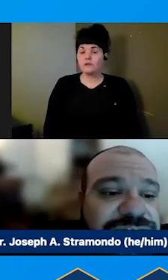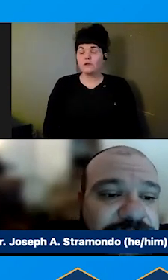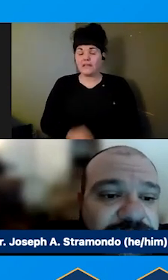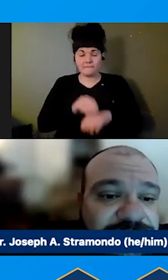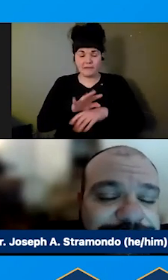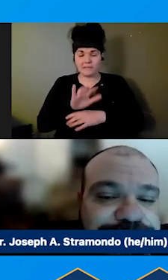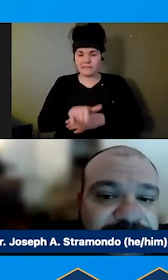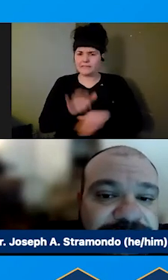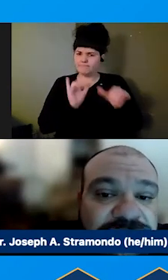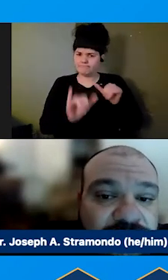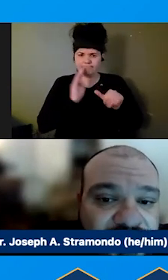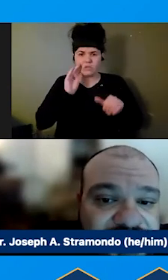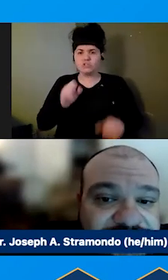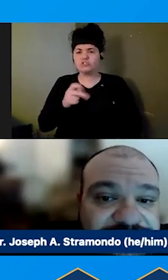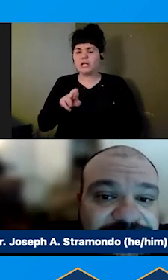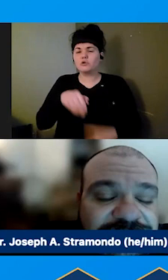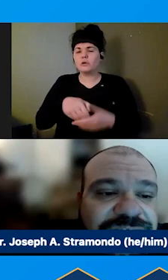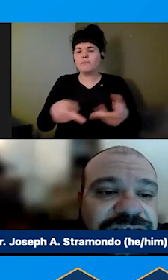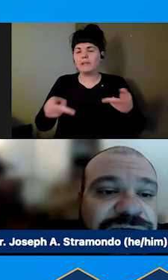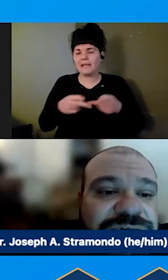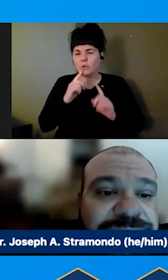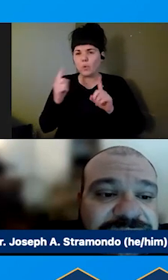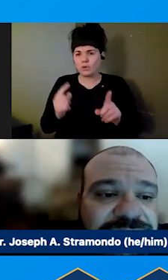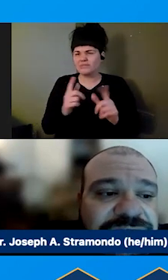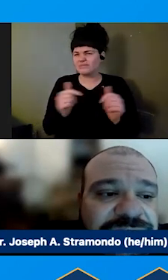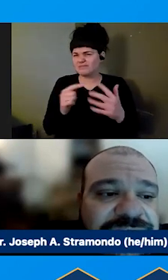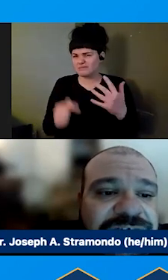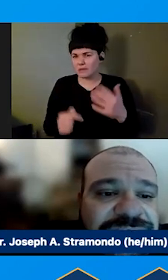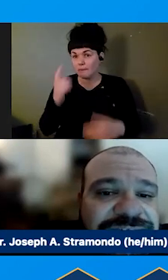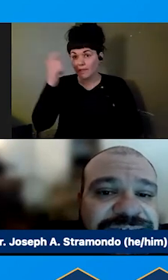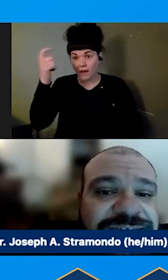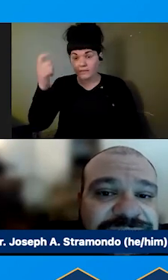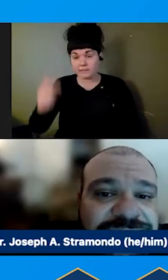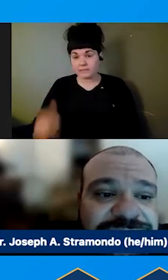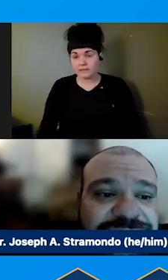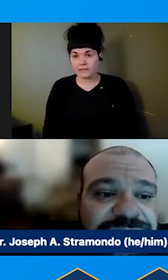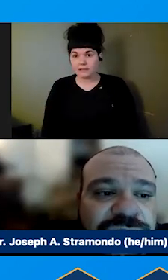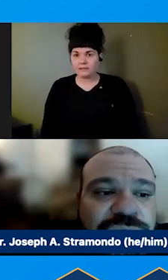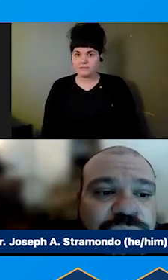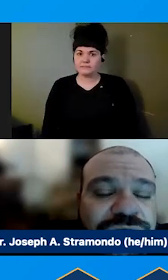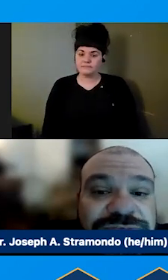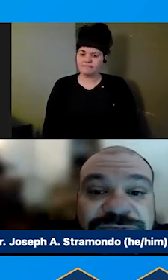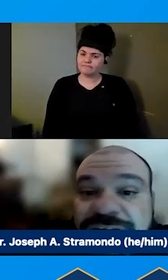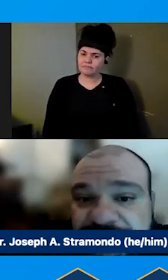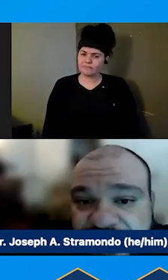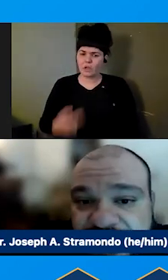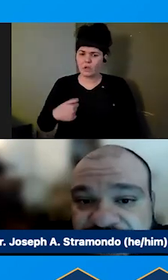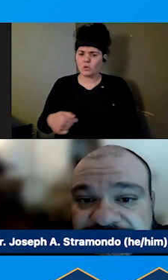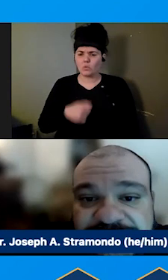orders, and so on. Because it was apparent that this disease